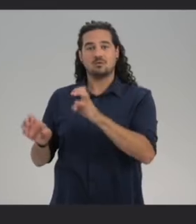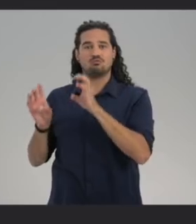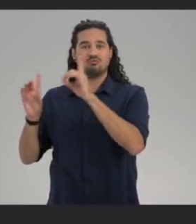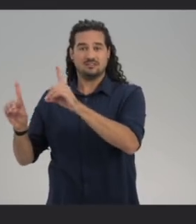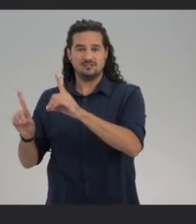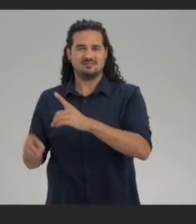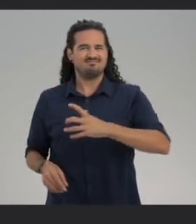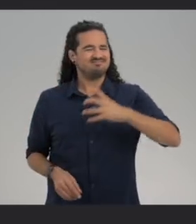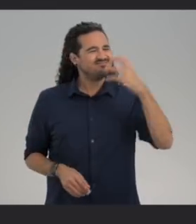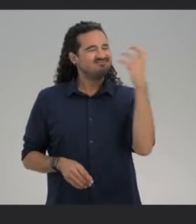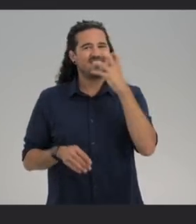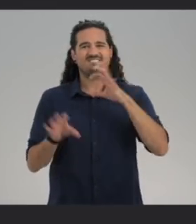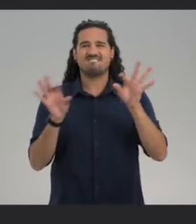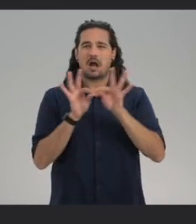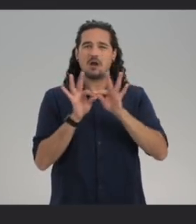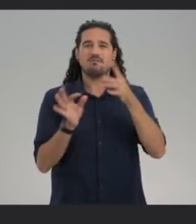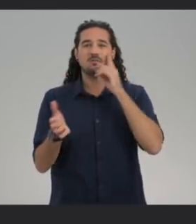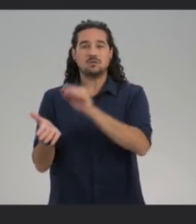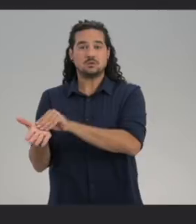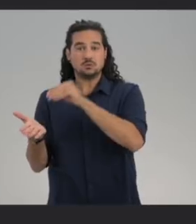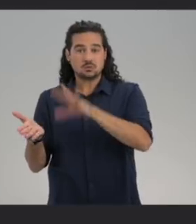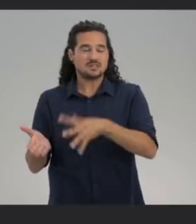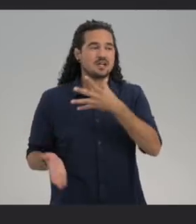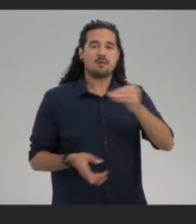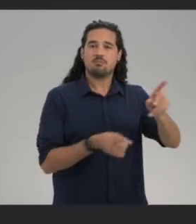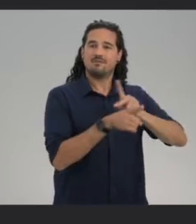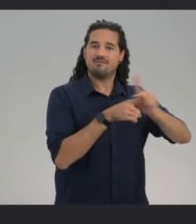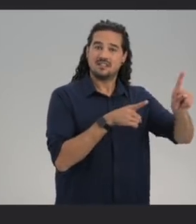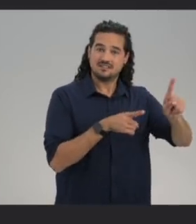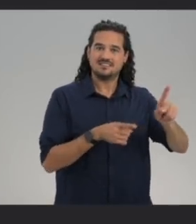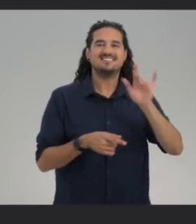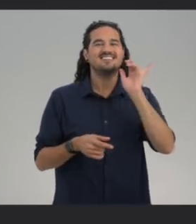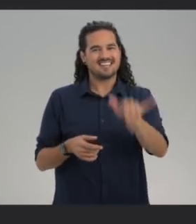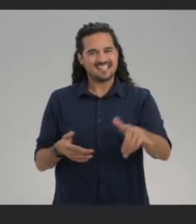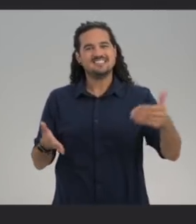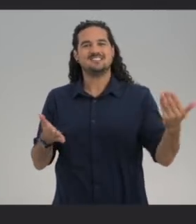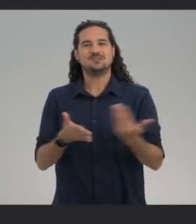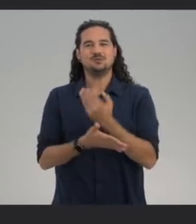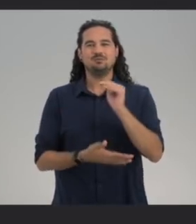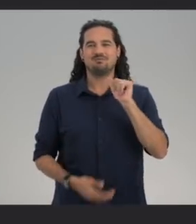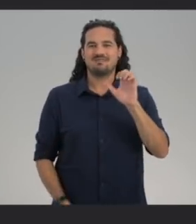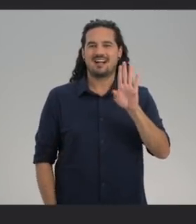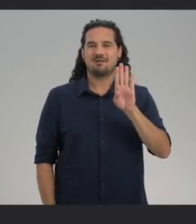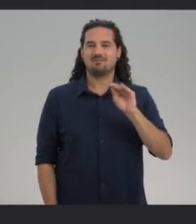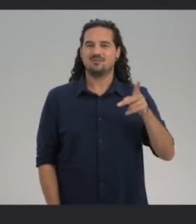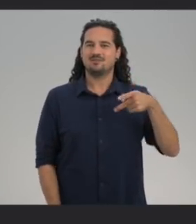An incredible value for both students and pros alike. So that's the new MacBook Pro.